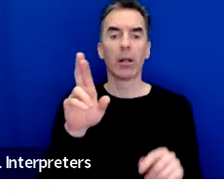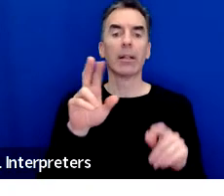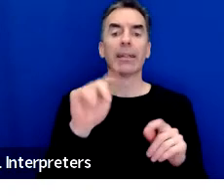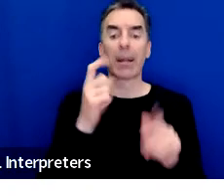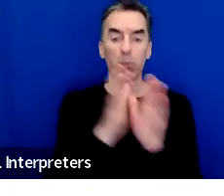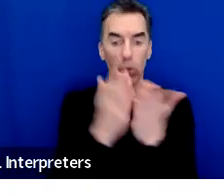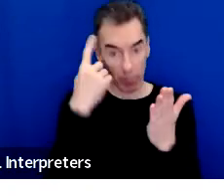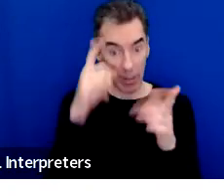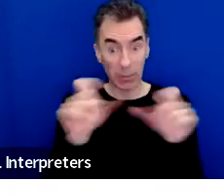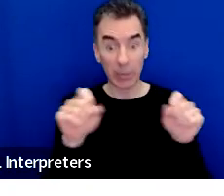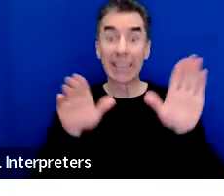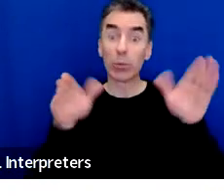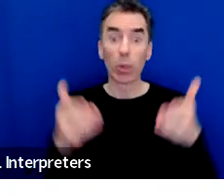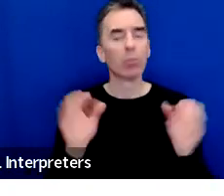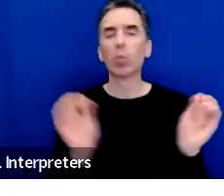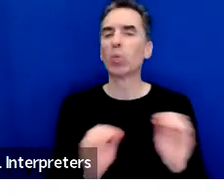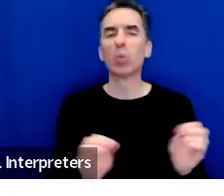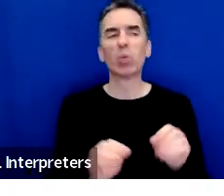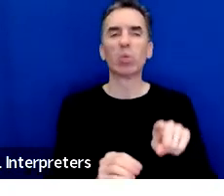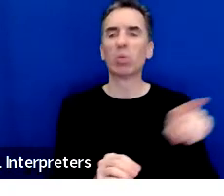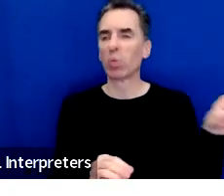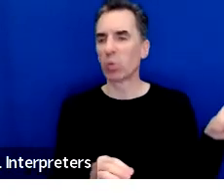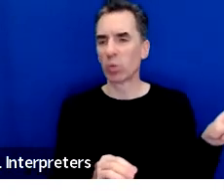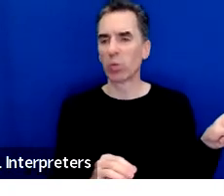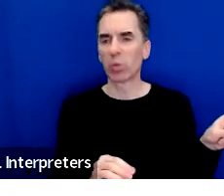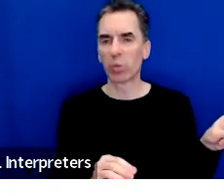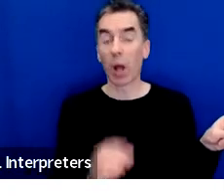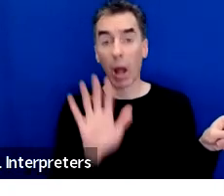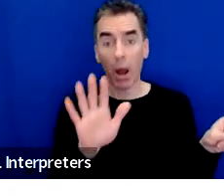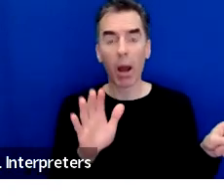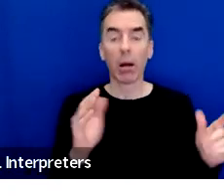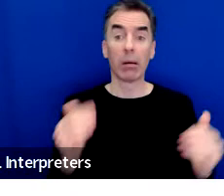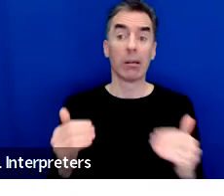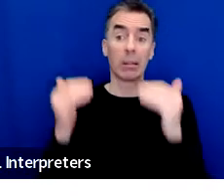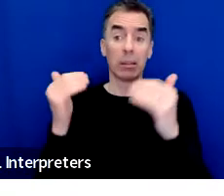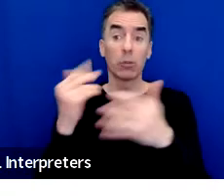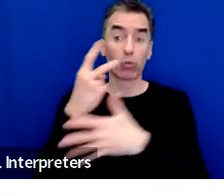however, there are graduate level couple graduate level